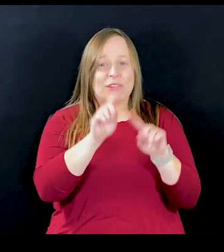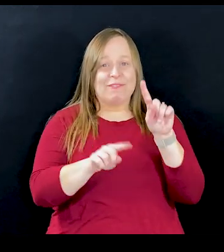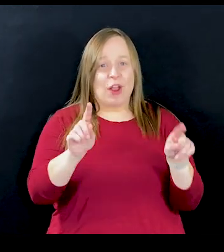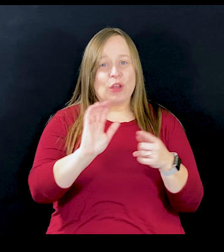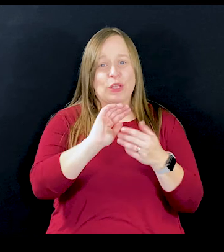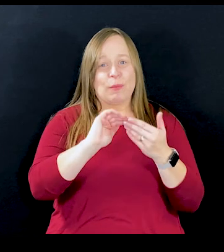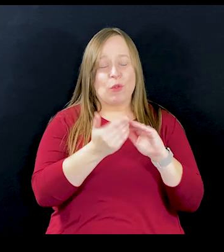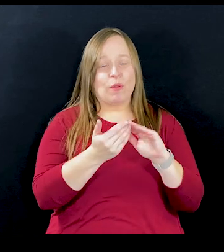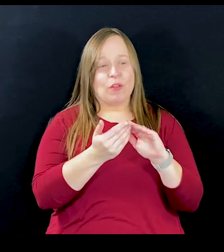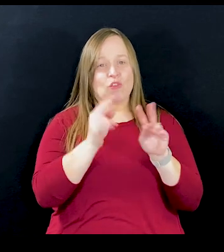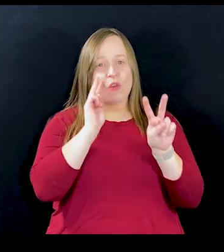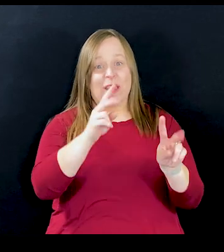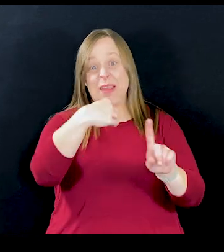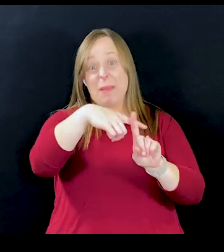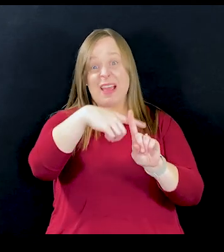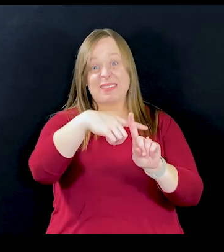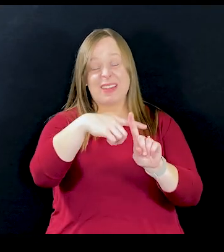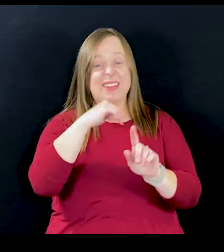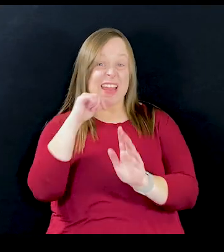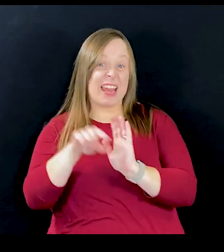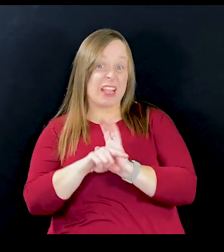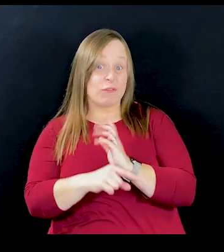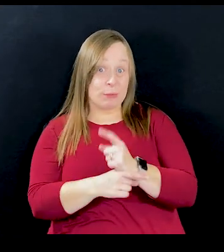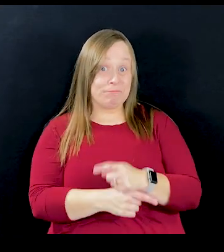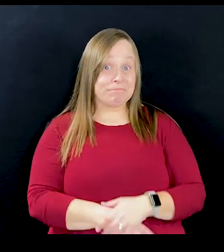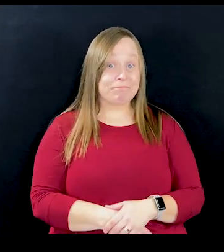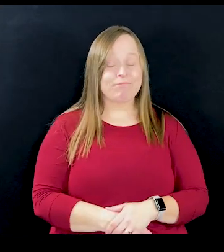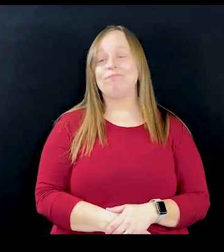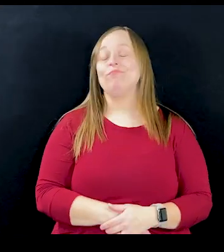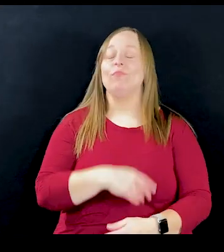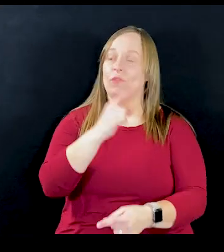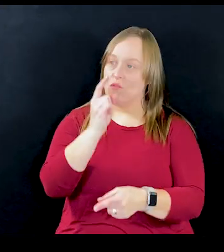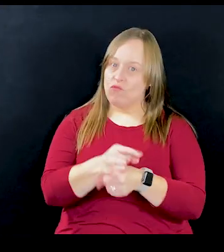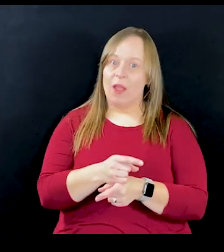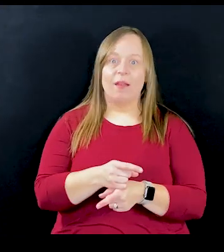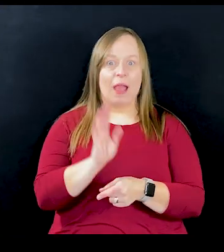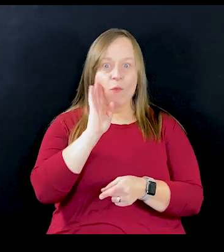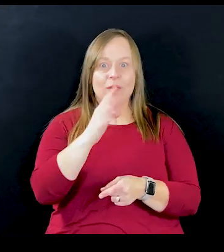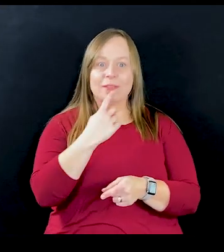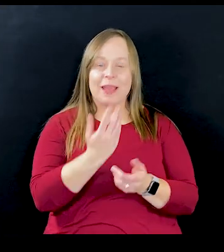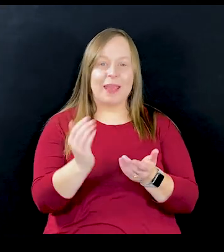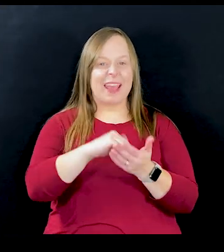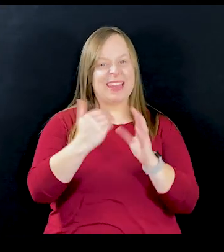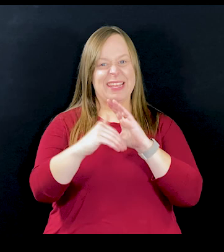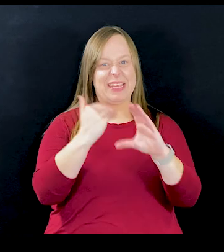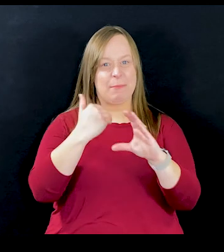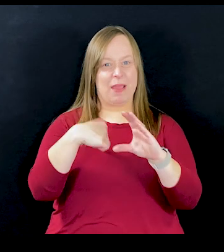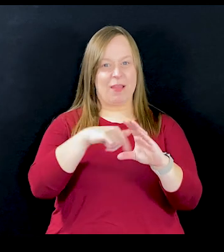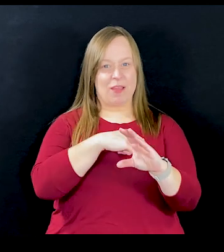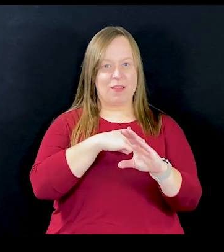And we should be looking at that as a positive and not a negative. That's right. And I will say again the email address